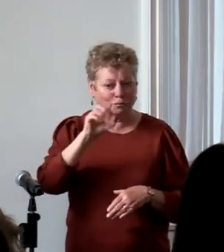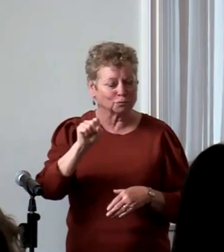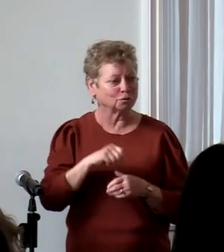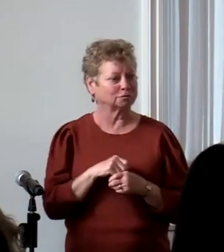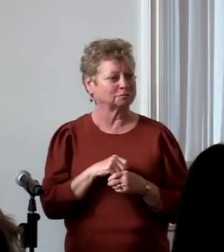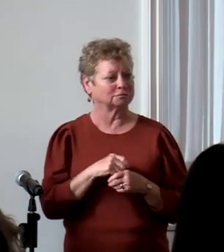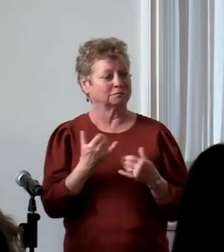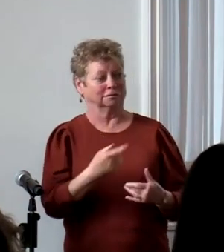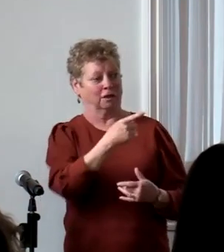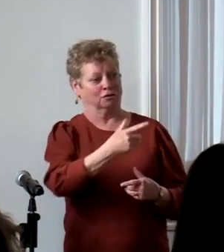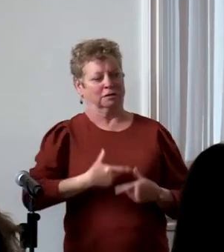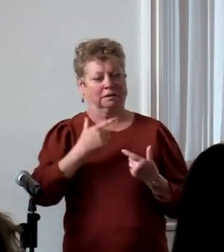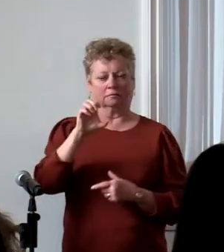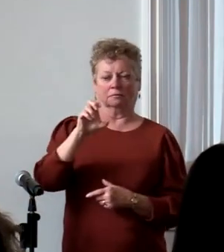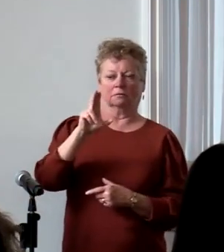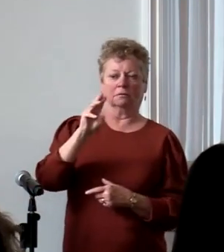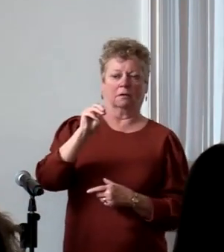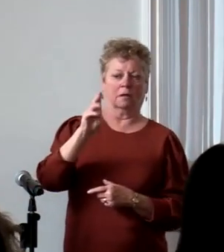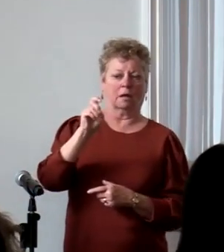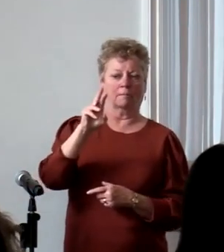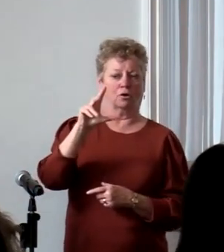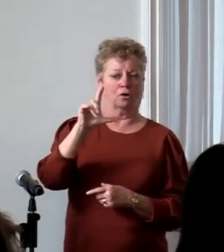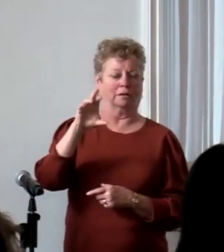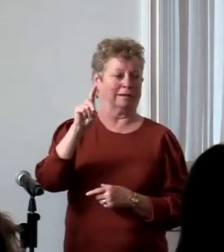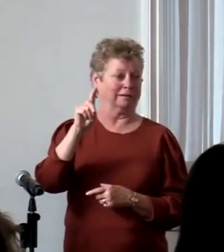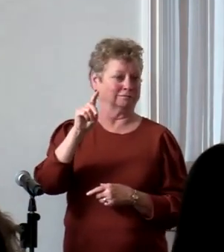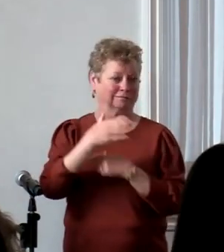Dawn lives in Cumberland County but her heart is in Cape Breton.